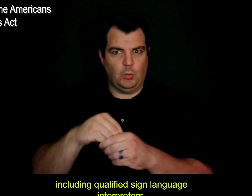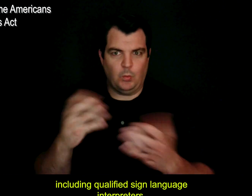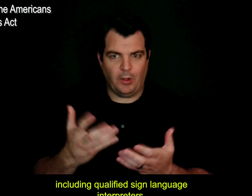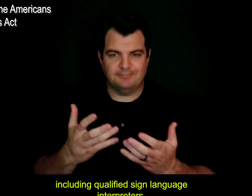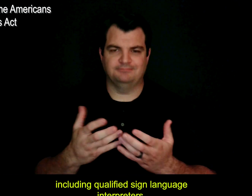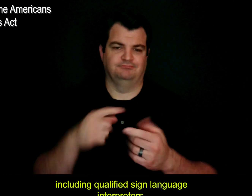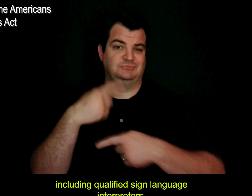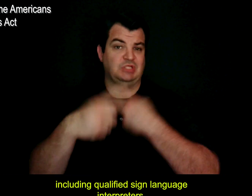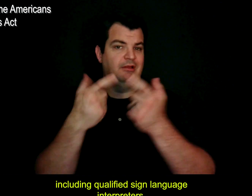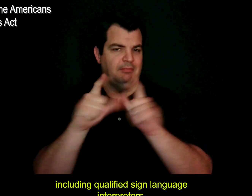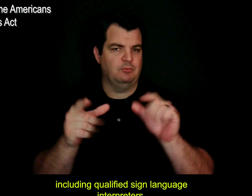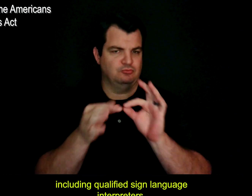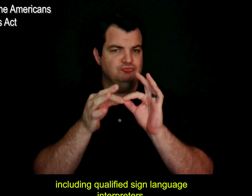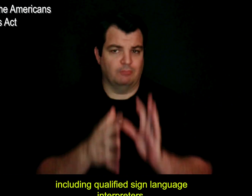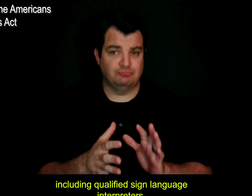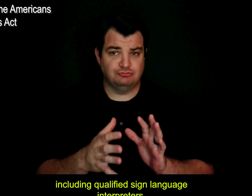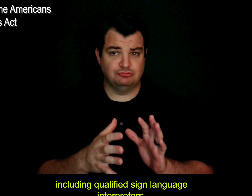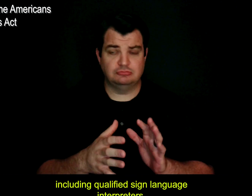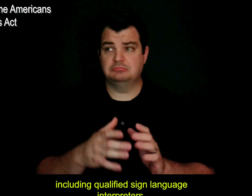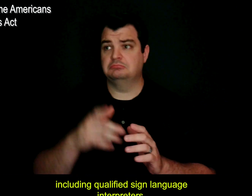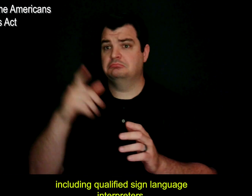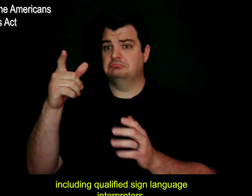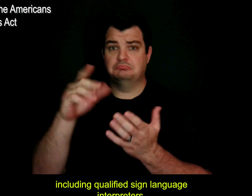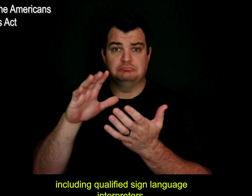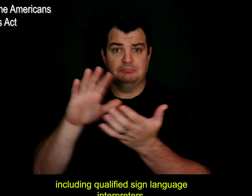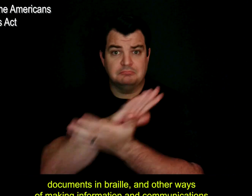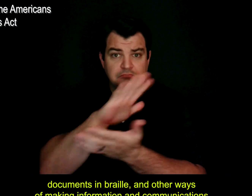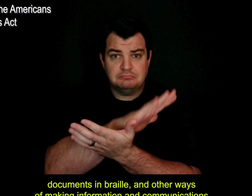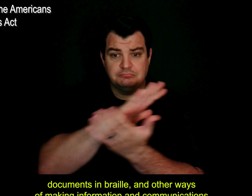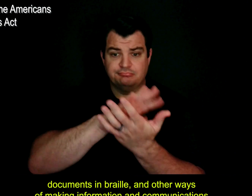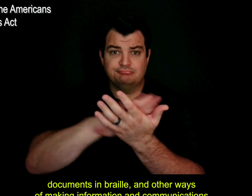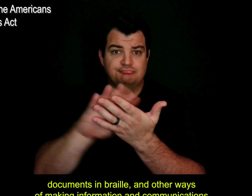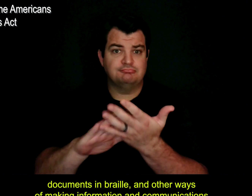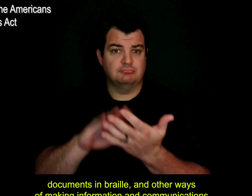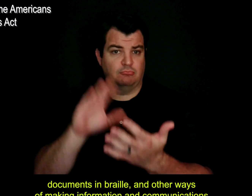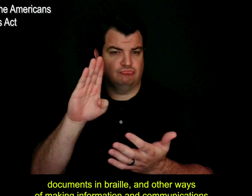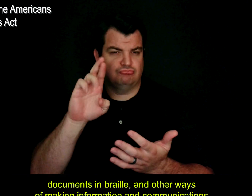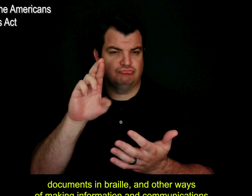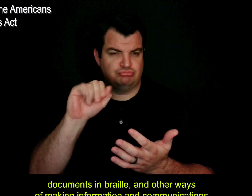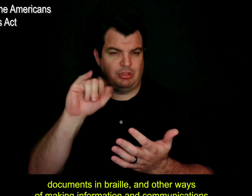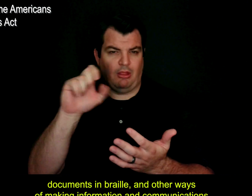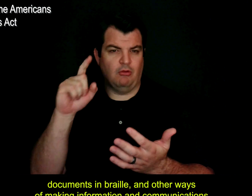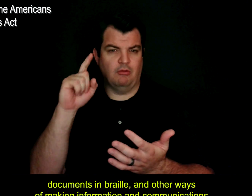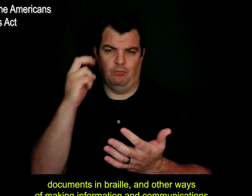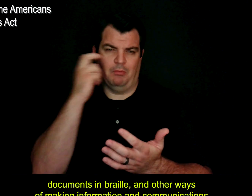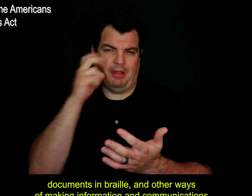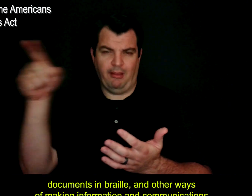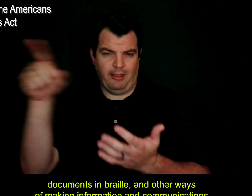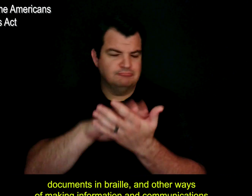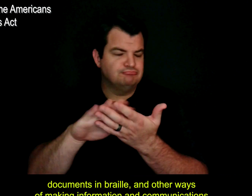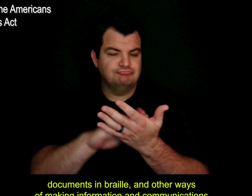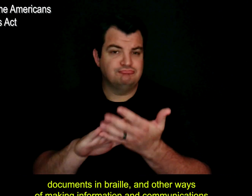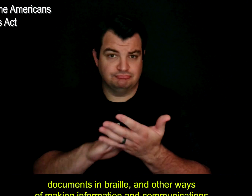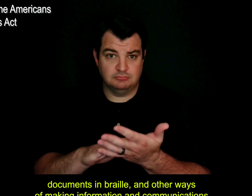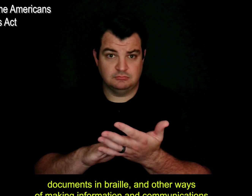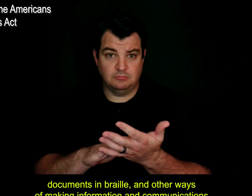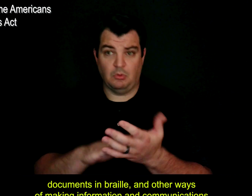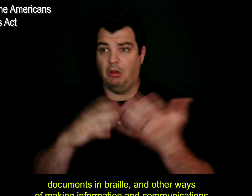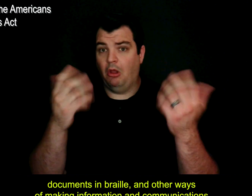including qualified sign language interpreters, documents in braille, and other ways of making information and communications